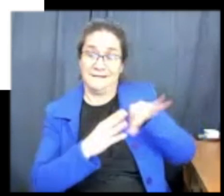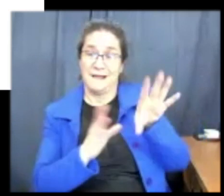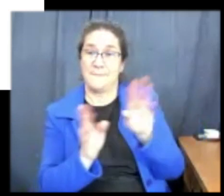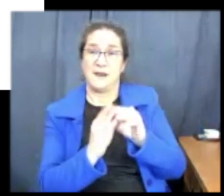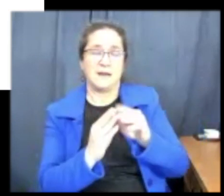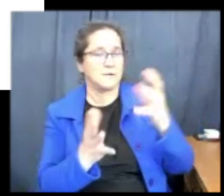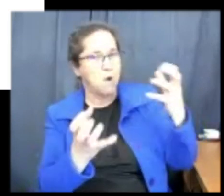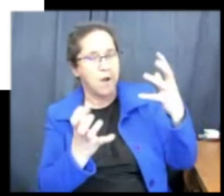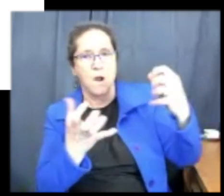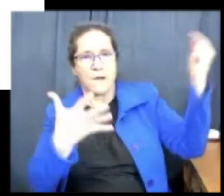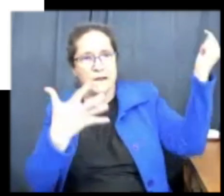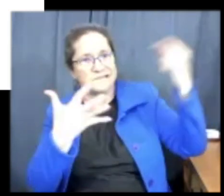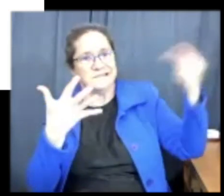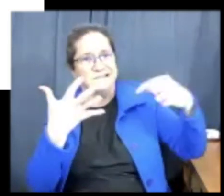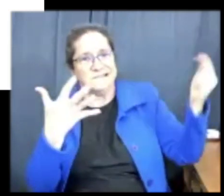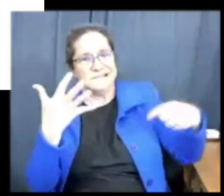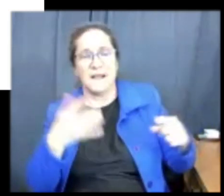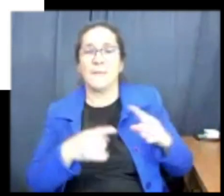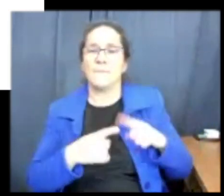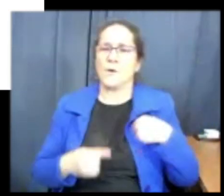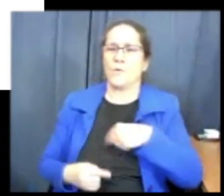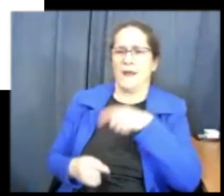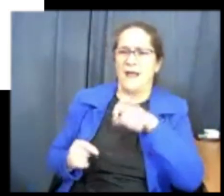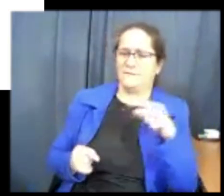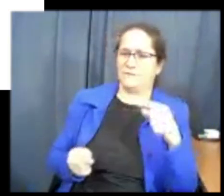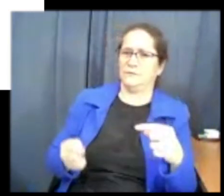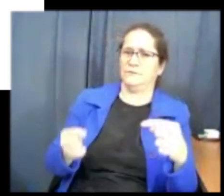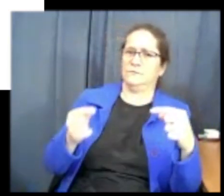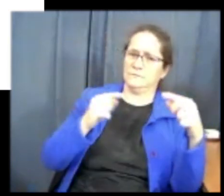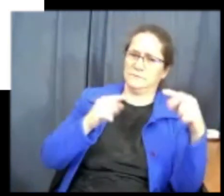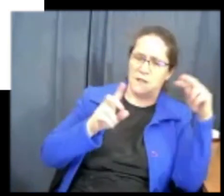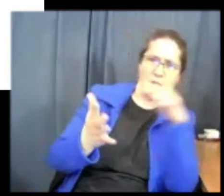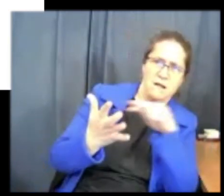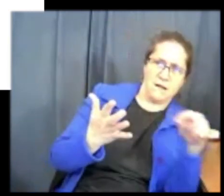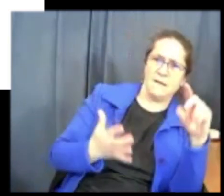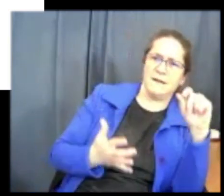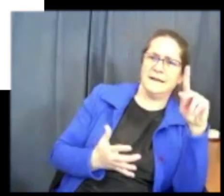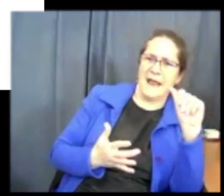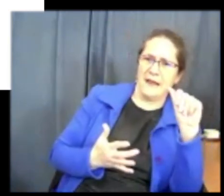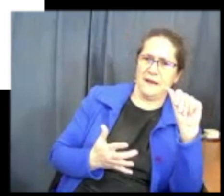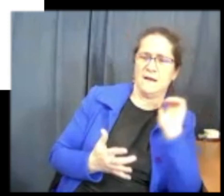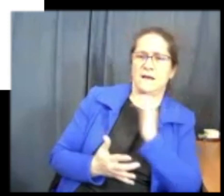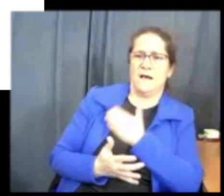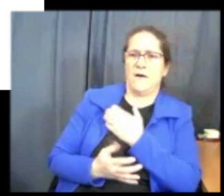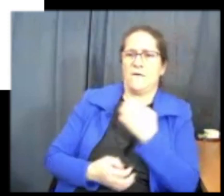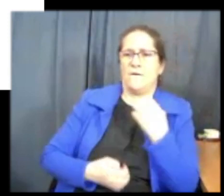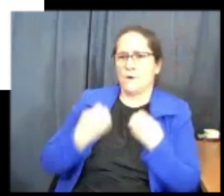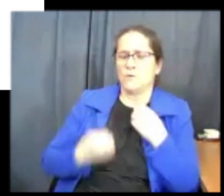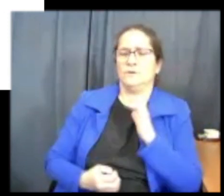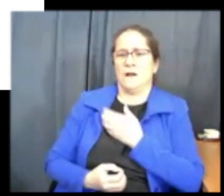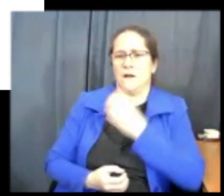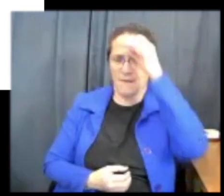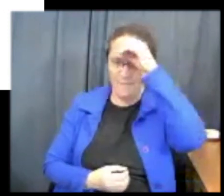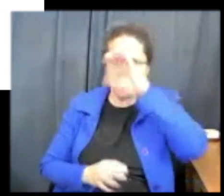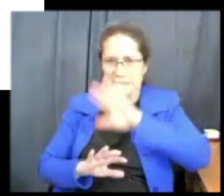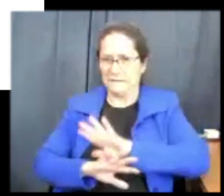and try to keep our emotions and personal opinions out of it because the data is what makes the decisions.